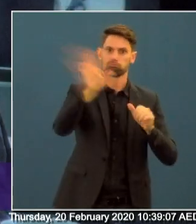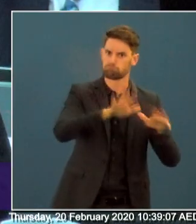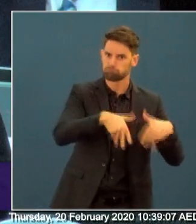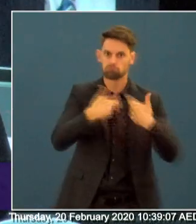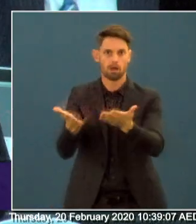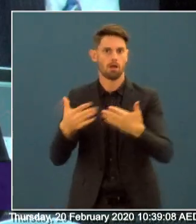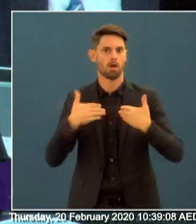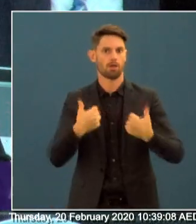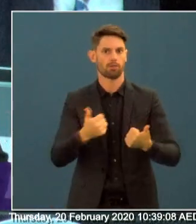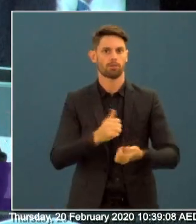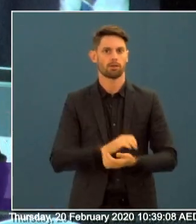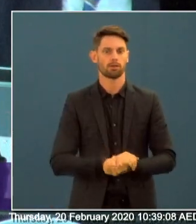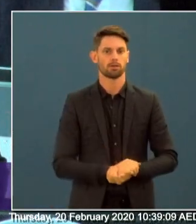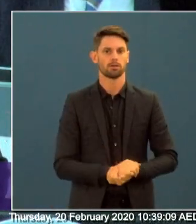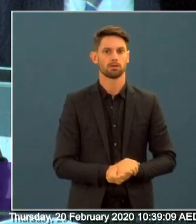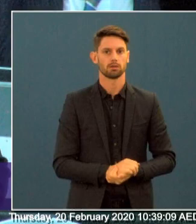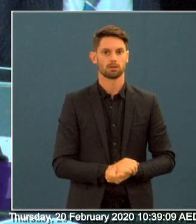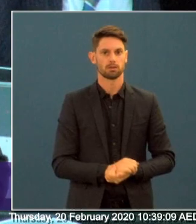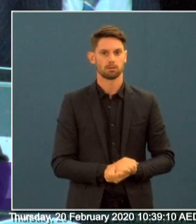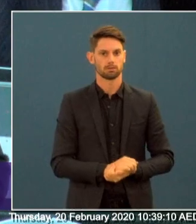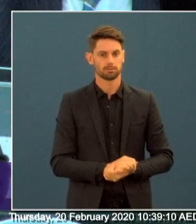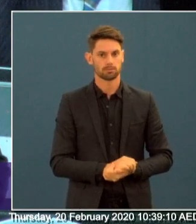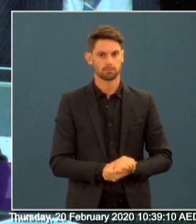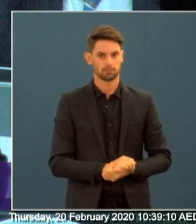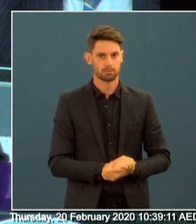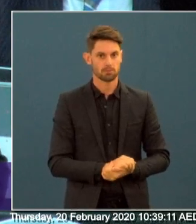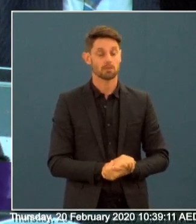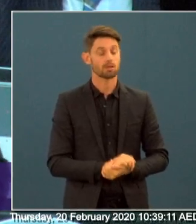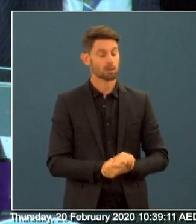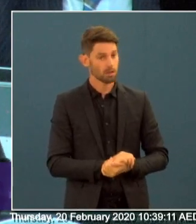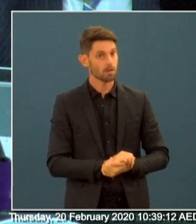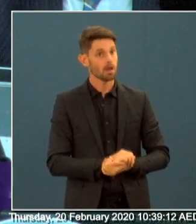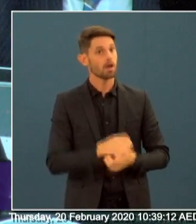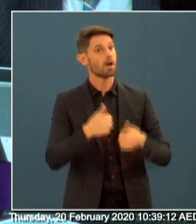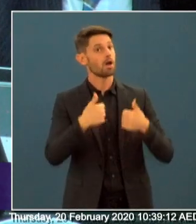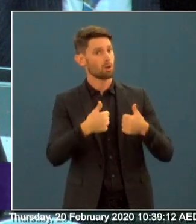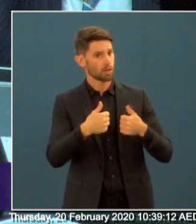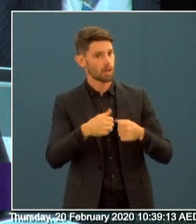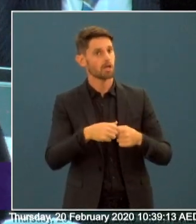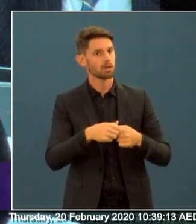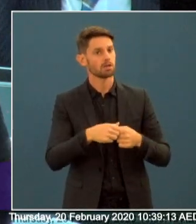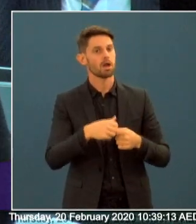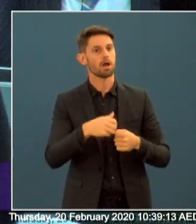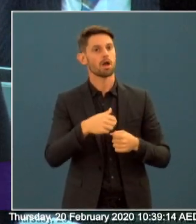And I'm not suggesting, Commissioners, that our reach extends to a hearing in the Netherlands... Why not?